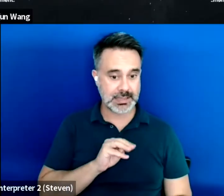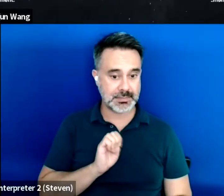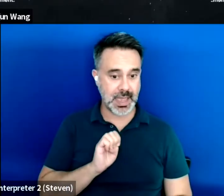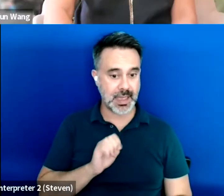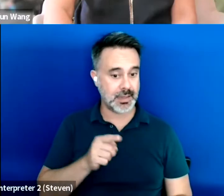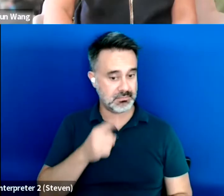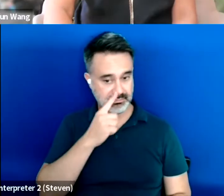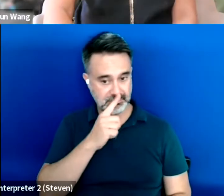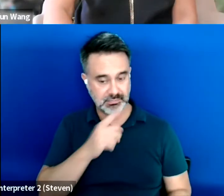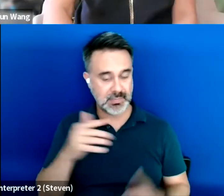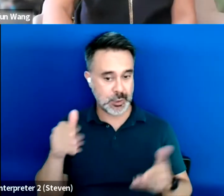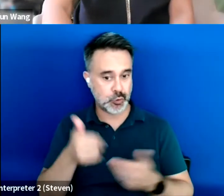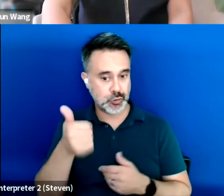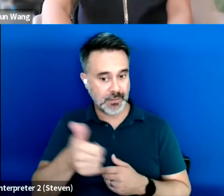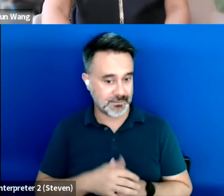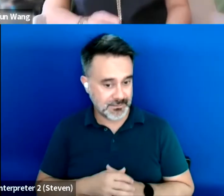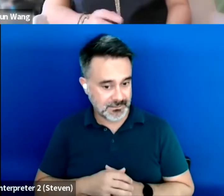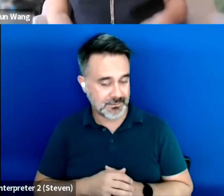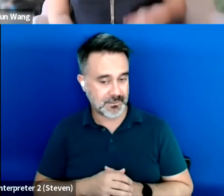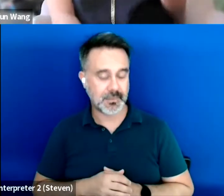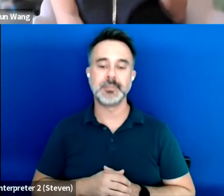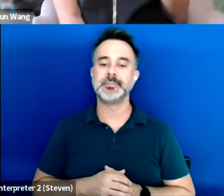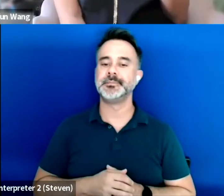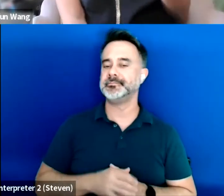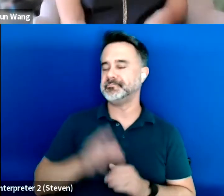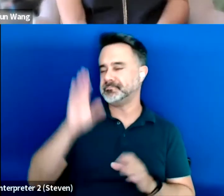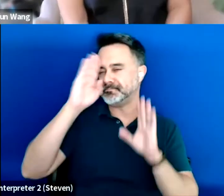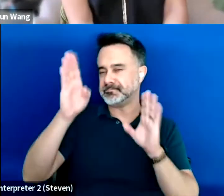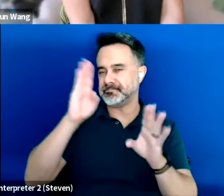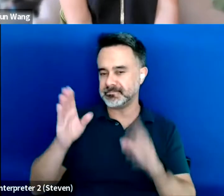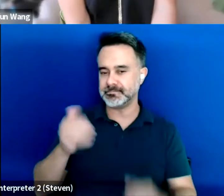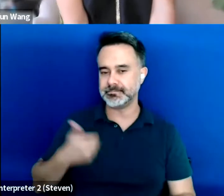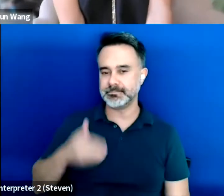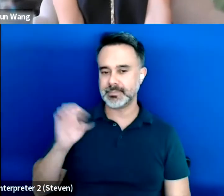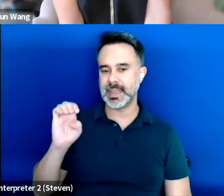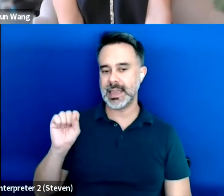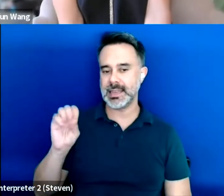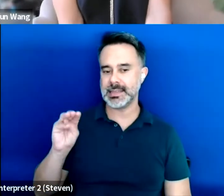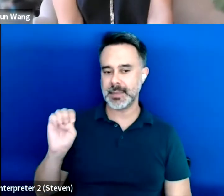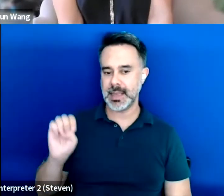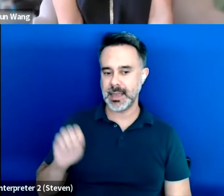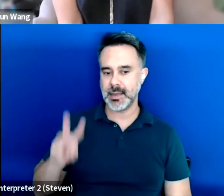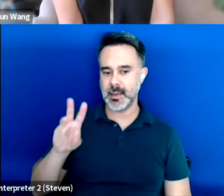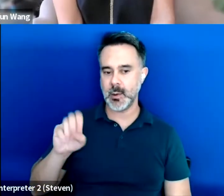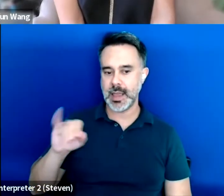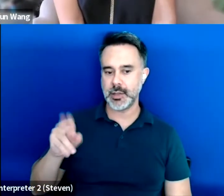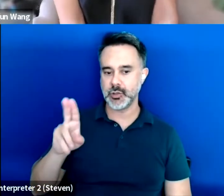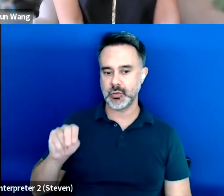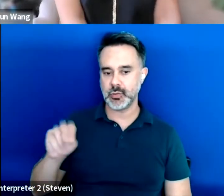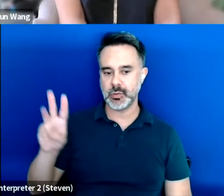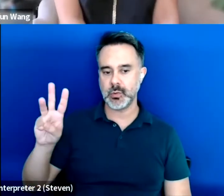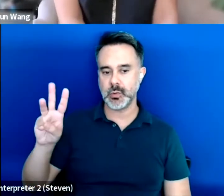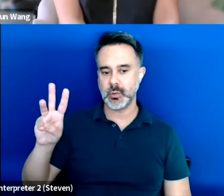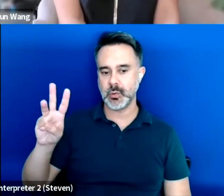I'm a journalist -- I -- and the author of the book, What My Bones Know: